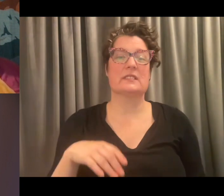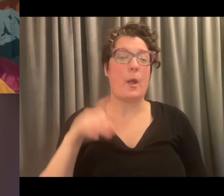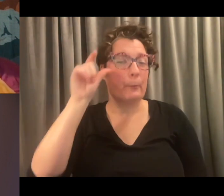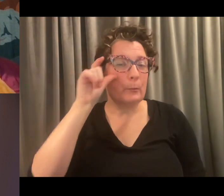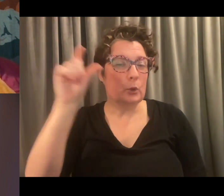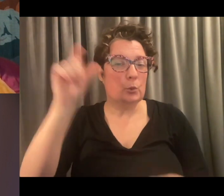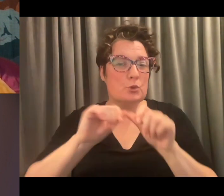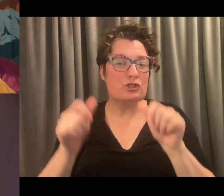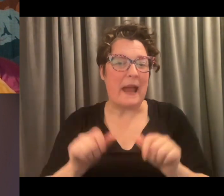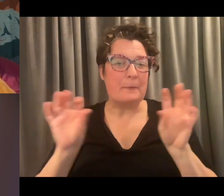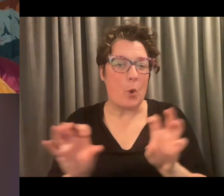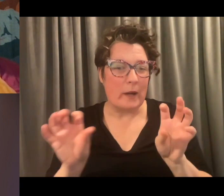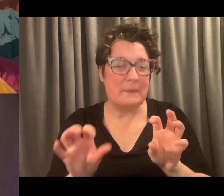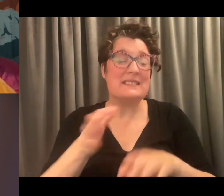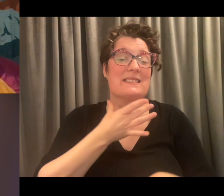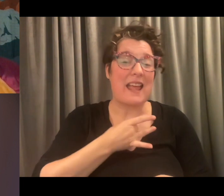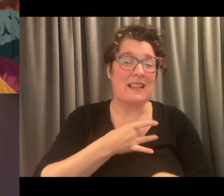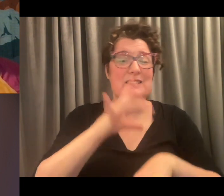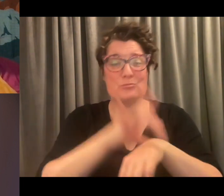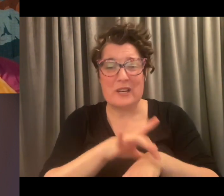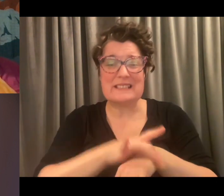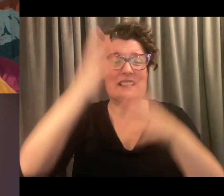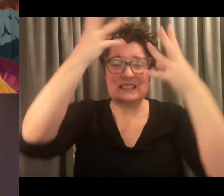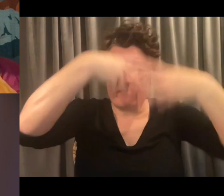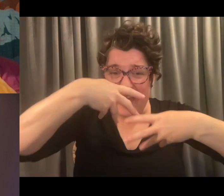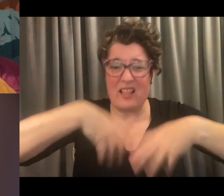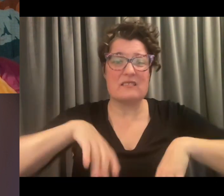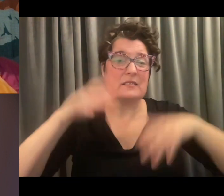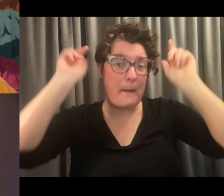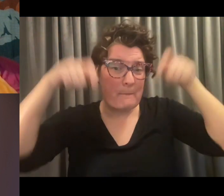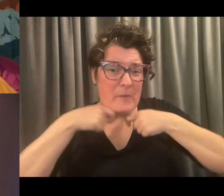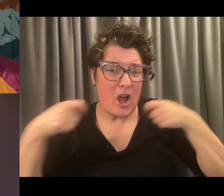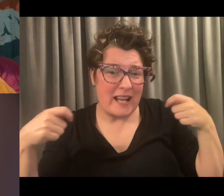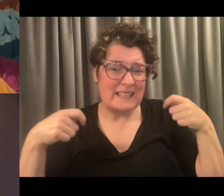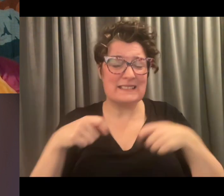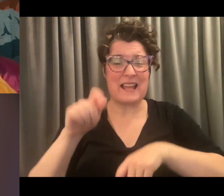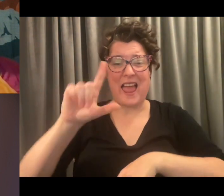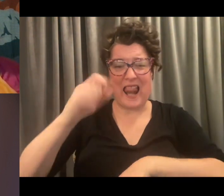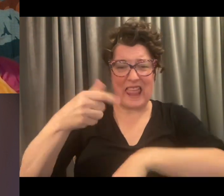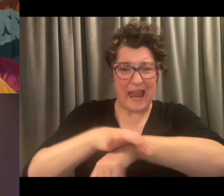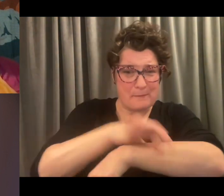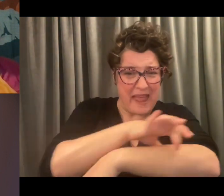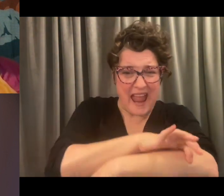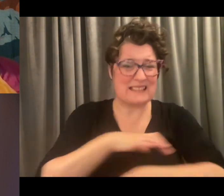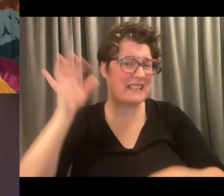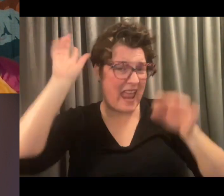veils, bonnets, leg bands, hair ties, brooches, earrings, rings, nose rings,